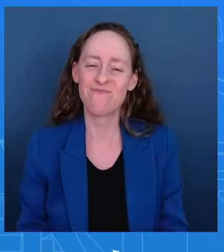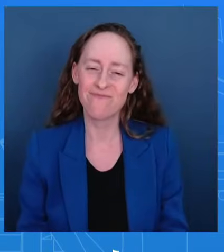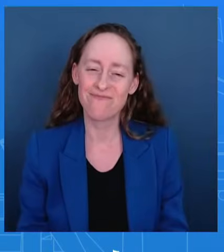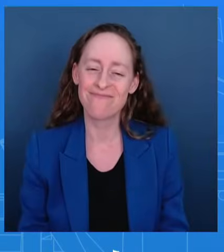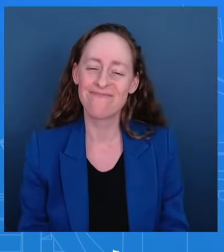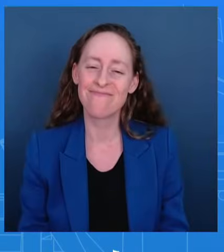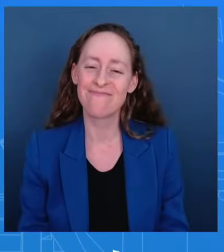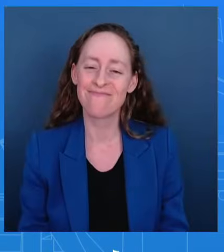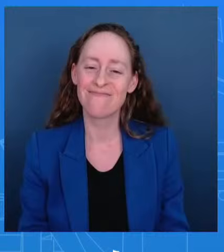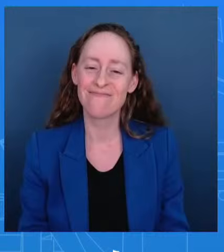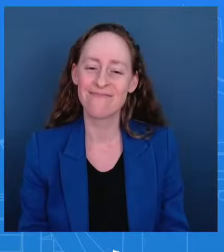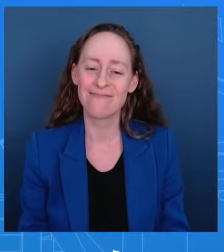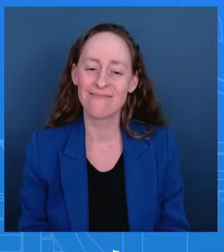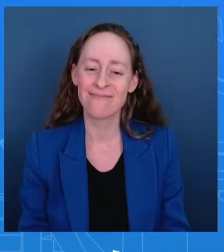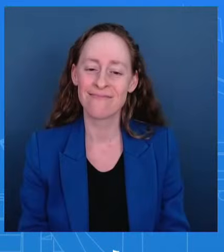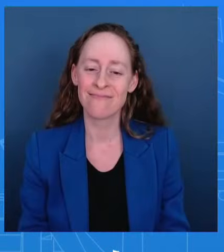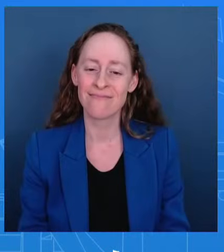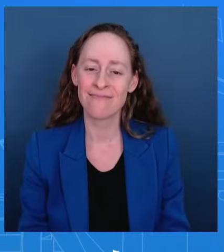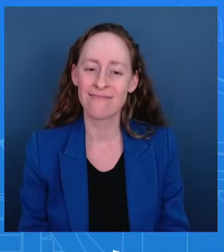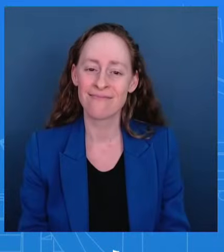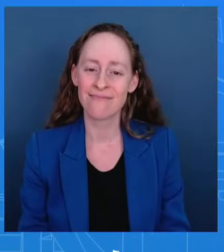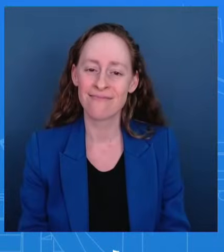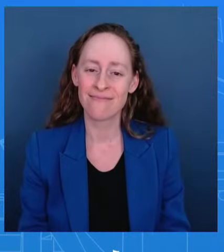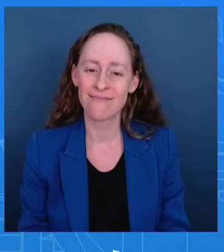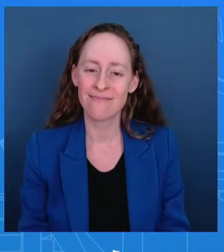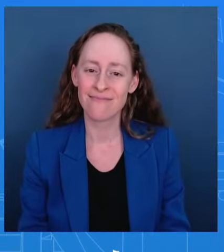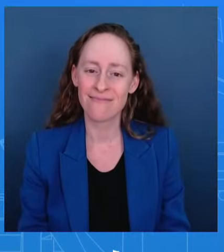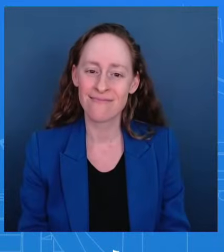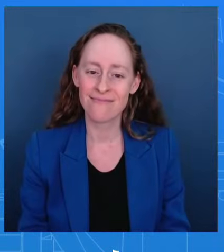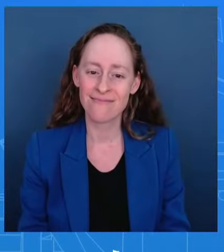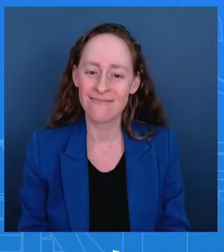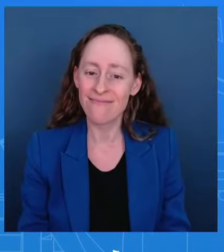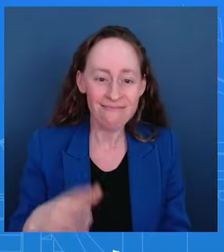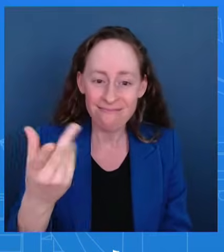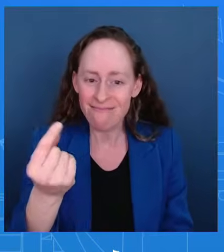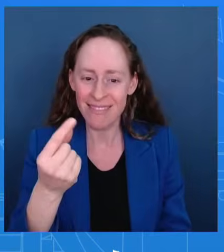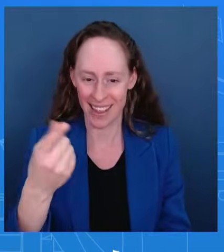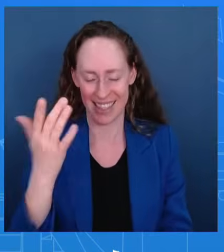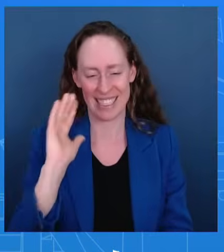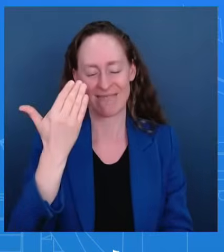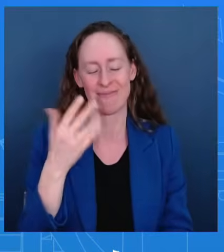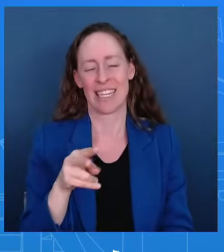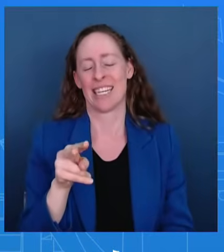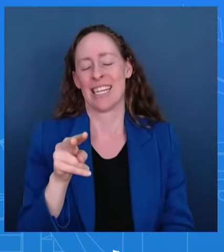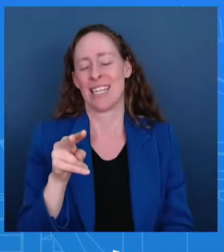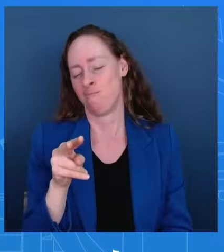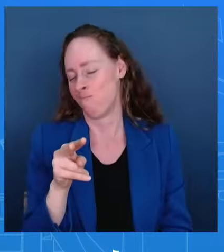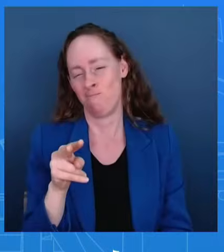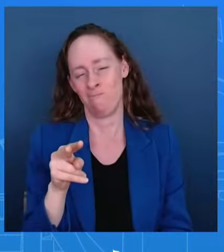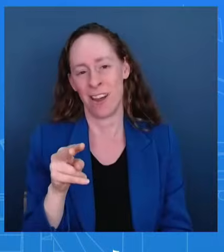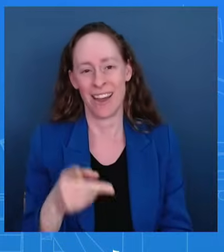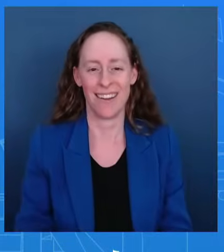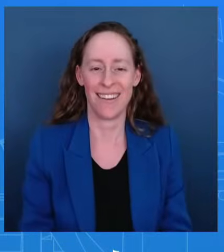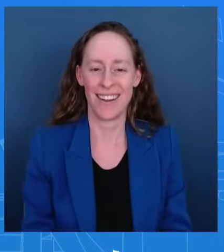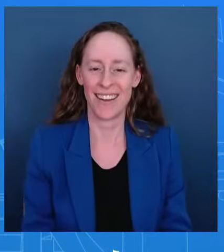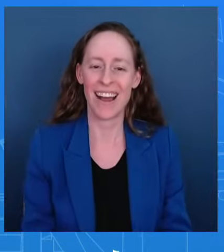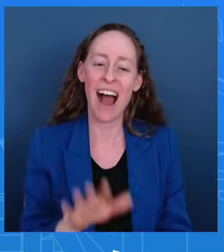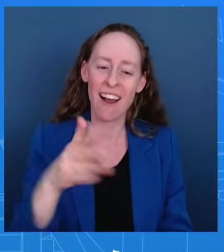wow, you just seem so disappointed and like, "Ah, Karine -- well, we're going to move on." The Press: Well, no, I mean -- I understand that you can't -- that you're not going to engage on -- on that. Ms. Jean-Pierre: Sorry to disappoint you, Weijia.